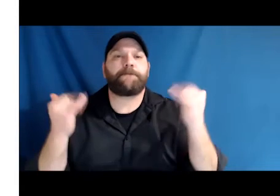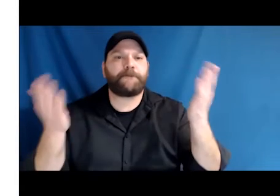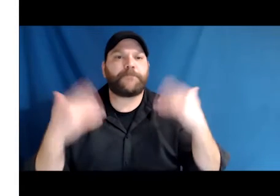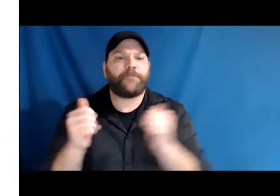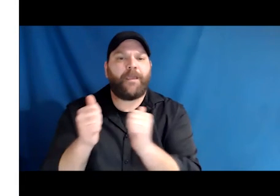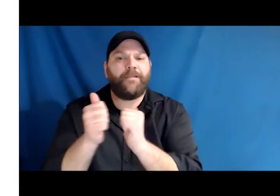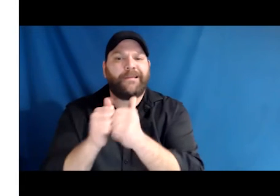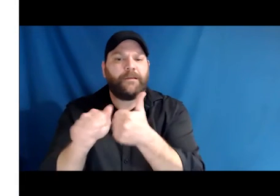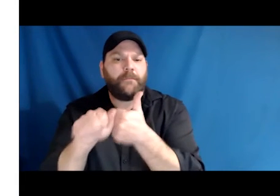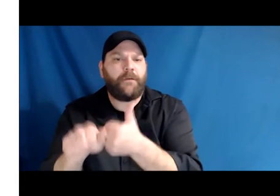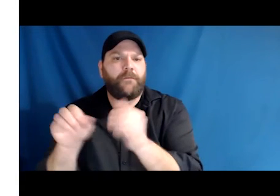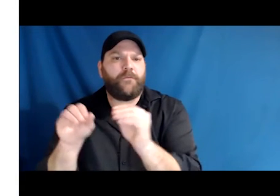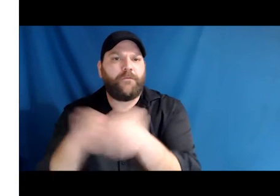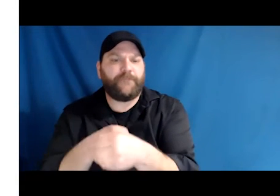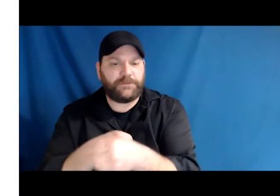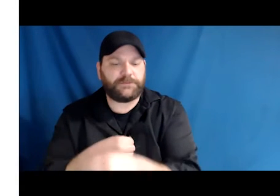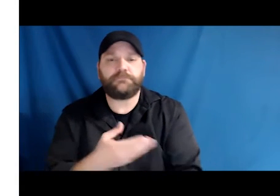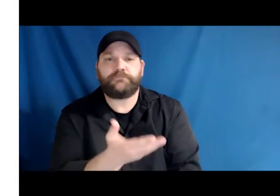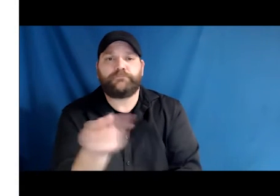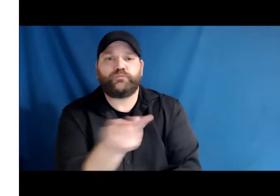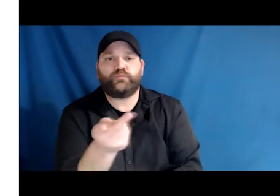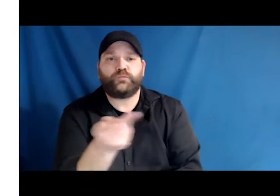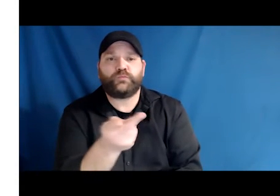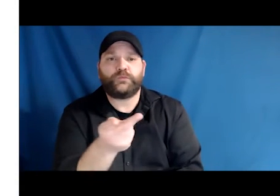Bridgette Cahill and Jennifer Miller-McEachern